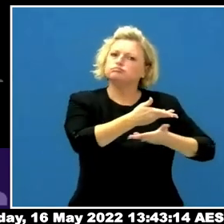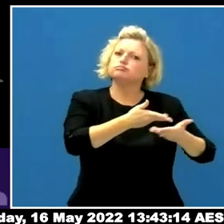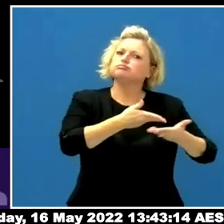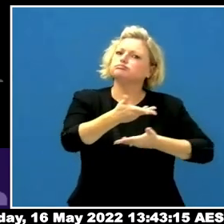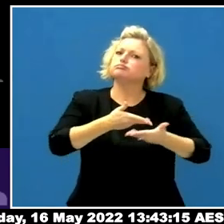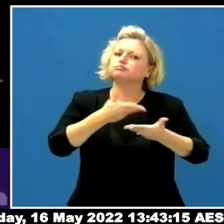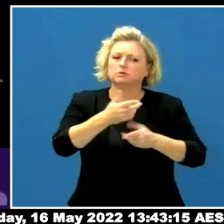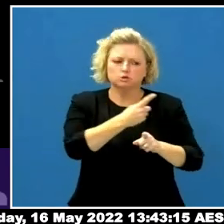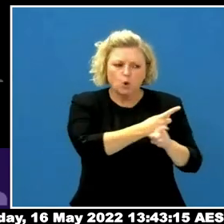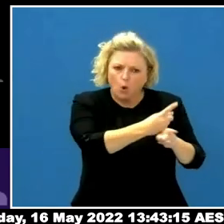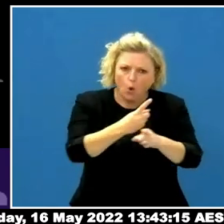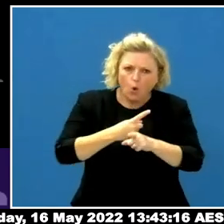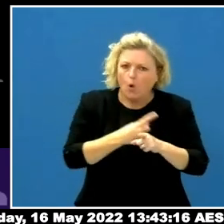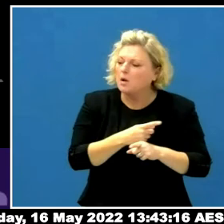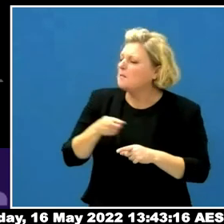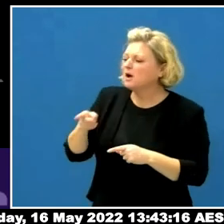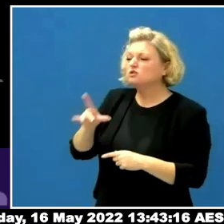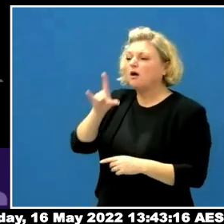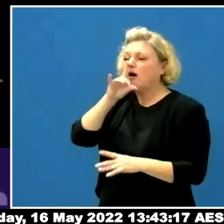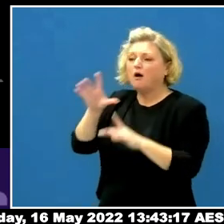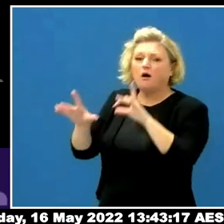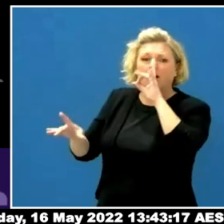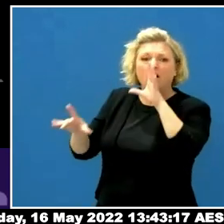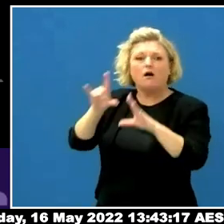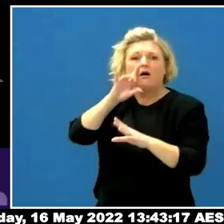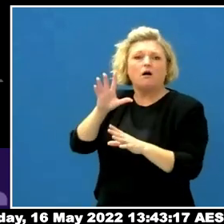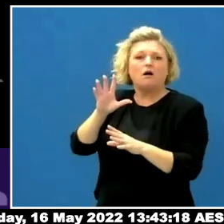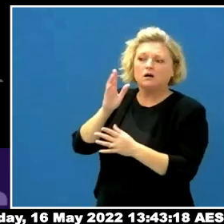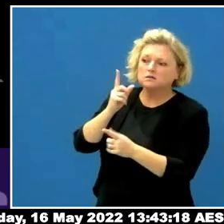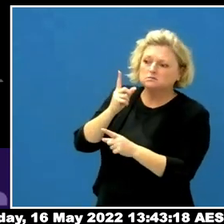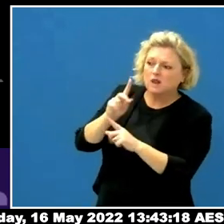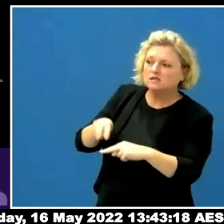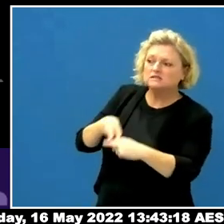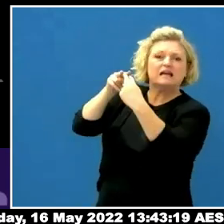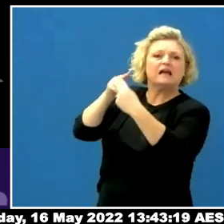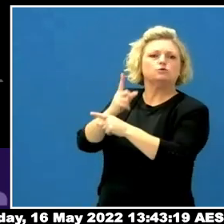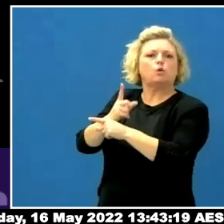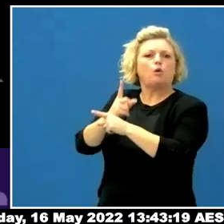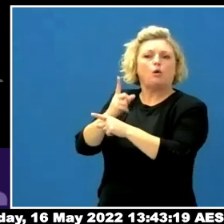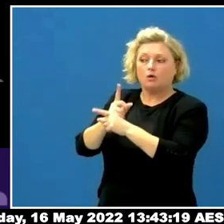were ad hoc. LILLY: No. No. MR FOGARTY: Did Afford offer or invite you to have meetings